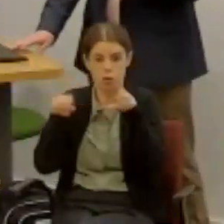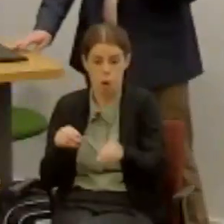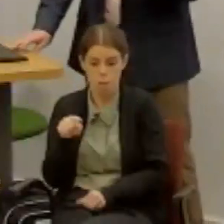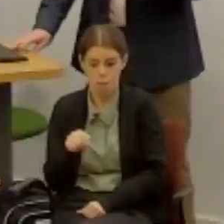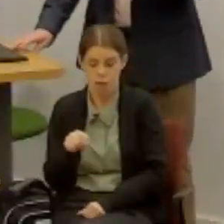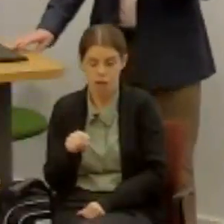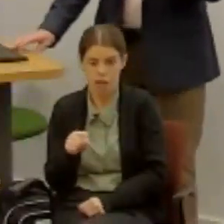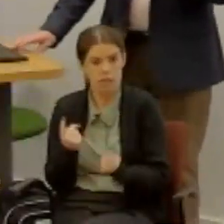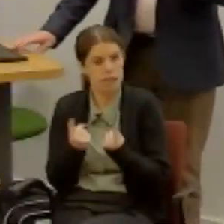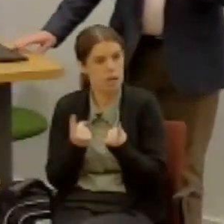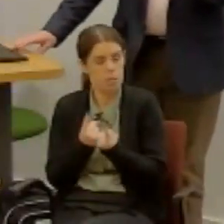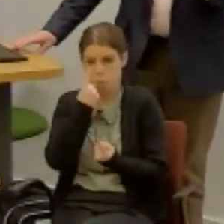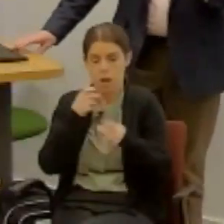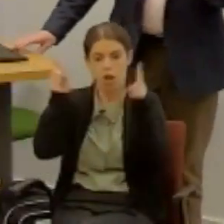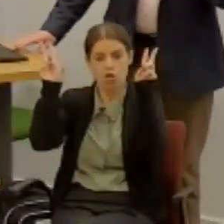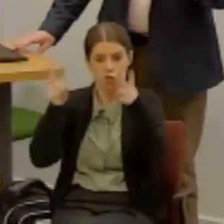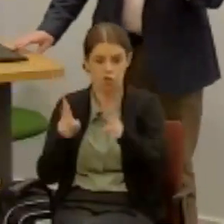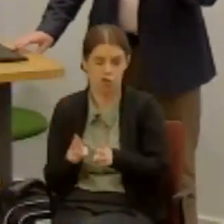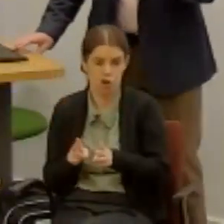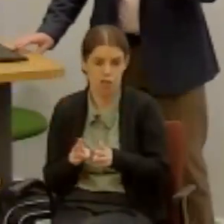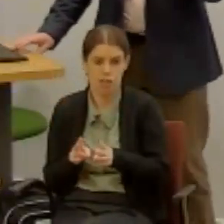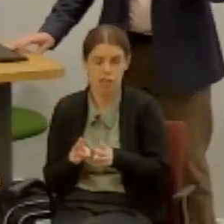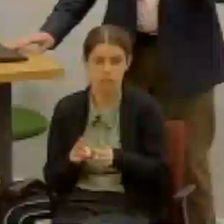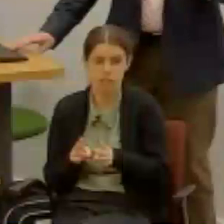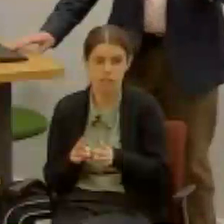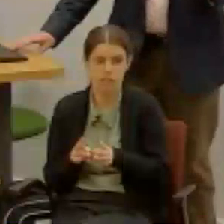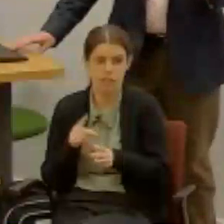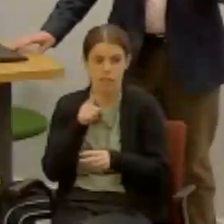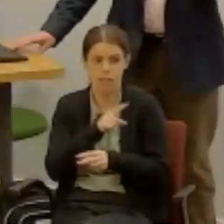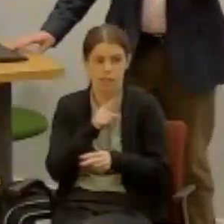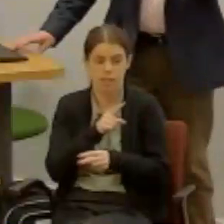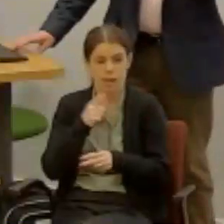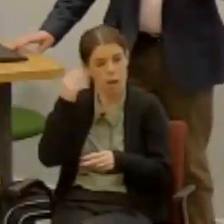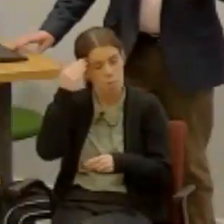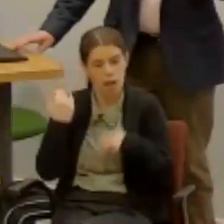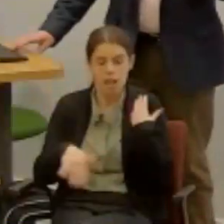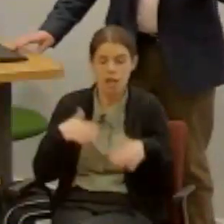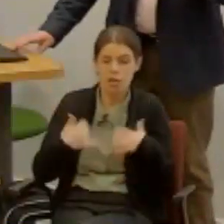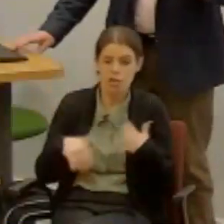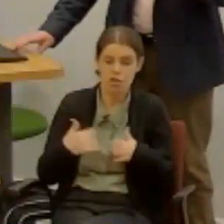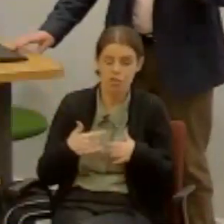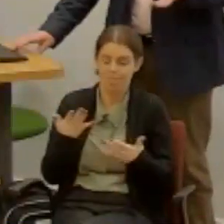So, some way that we can somehow reduce lifelong consequences range. In some respects, it's too late.